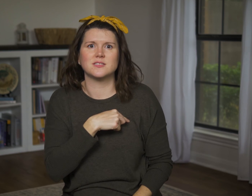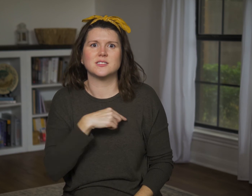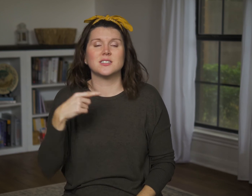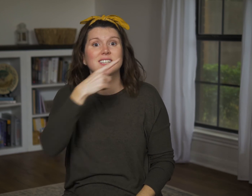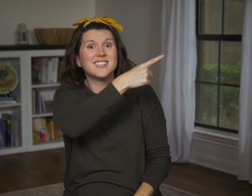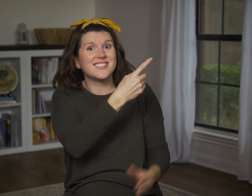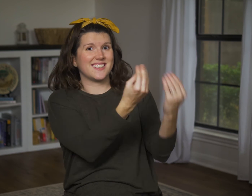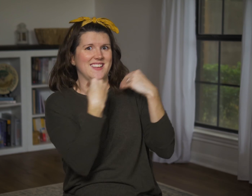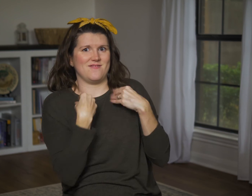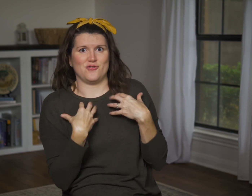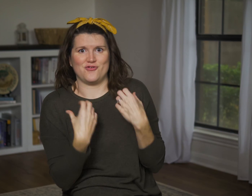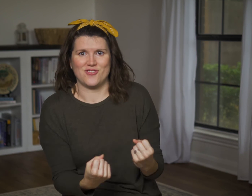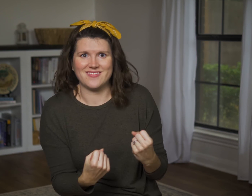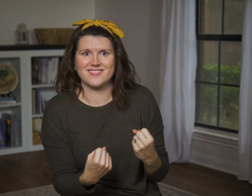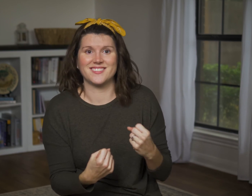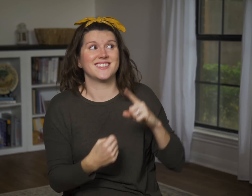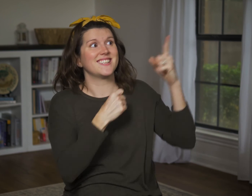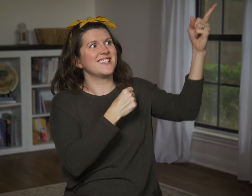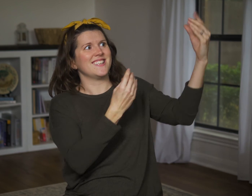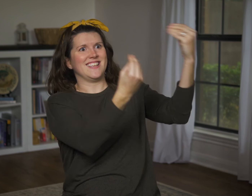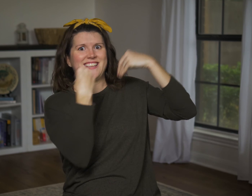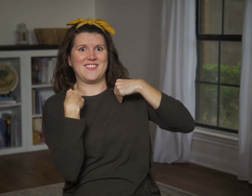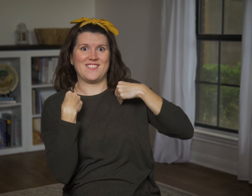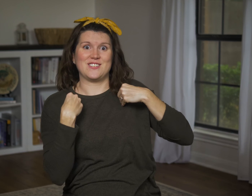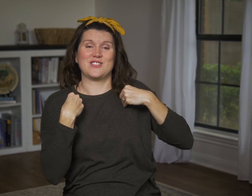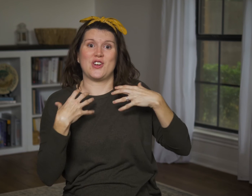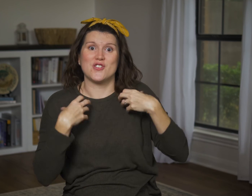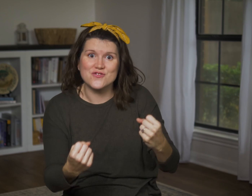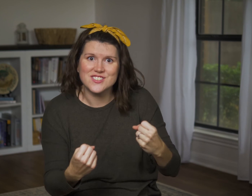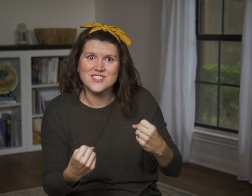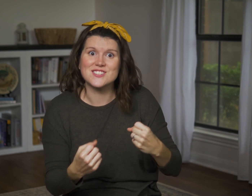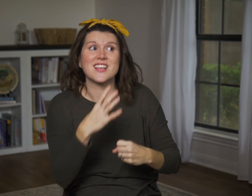He’s where the strength is. He’s where the courage is.